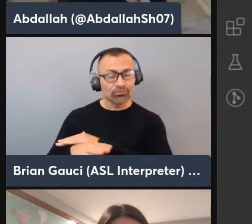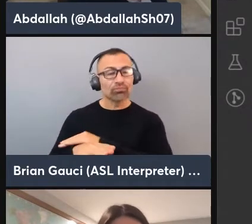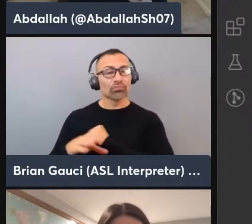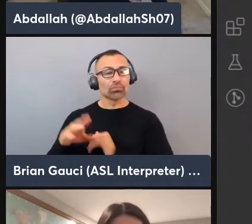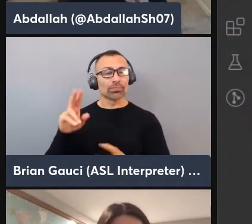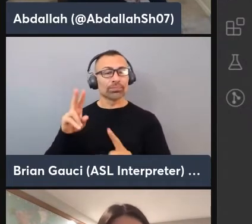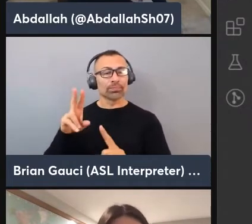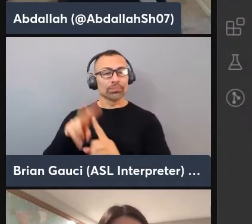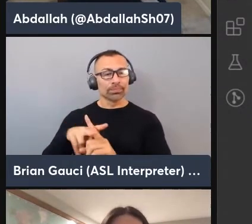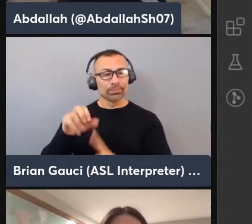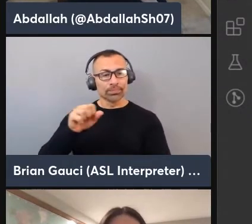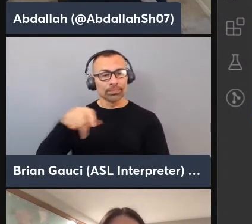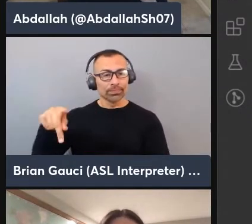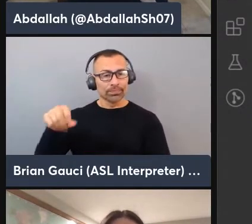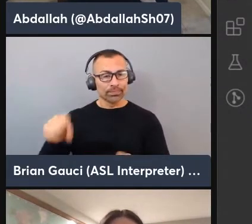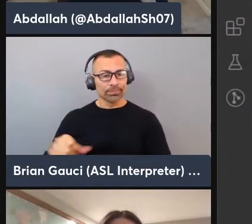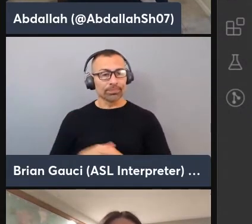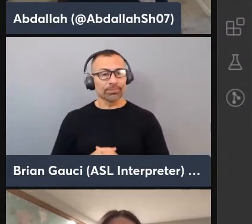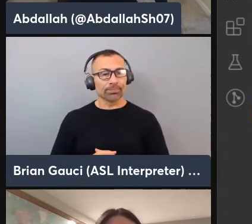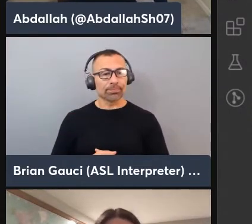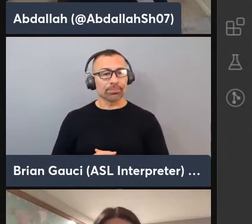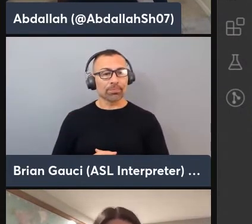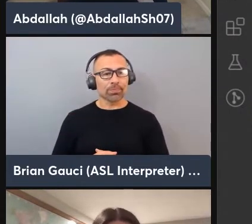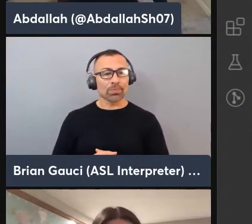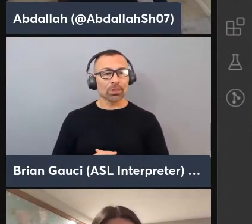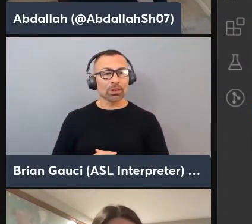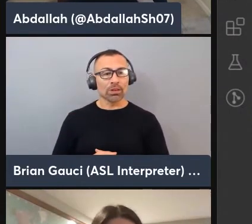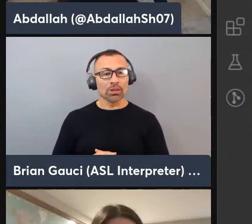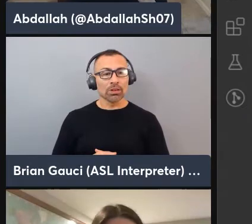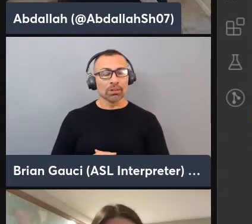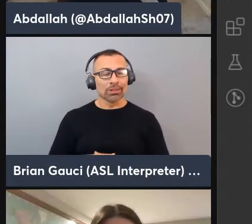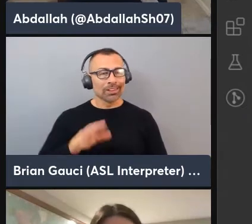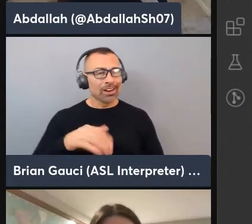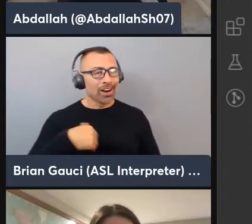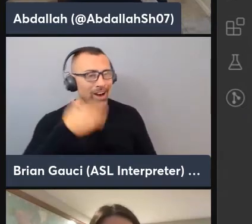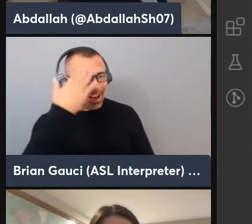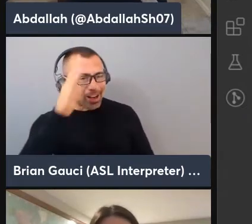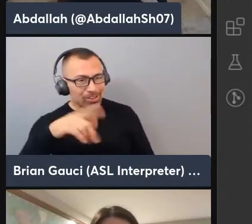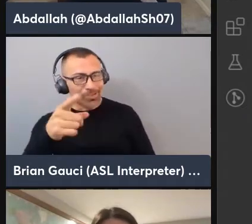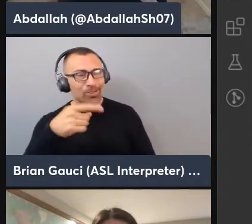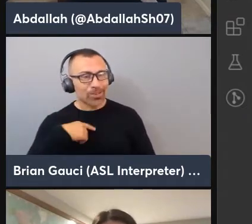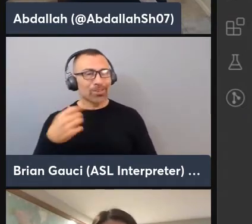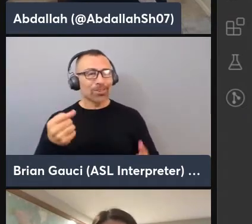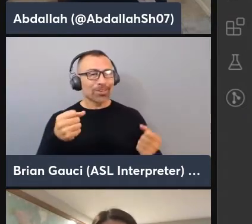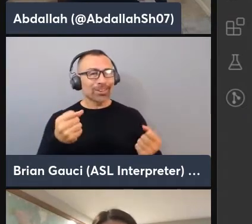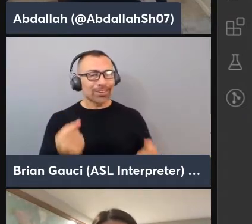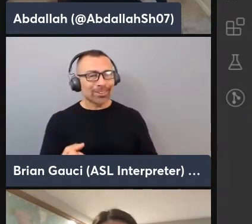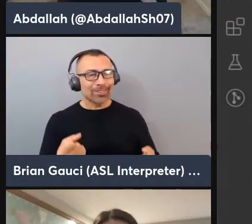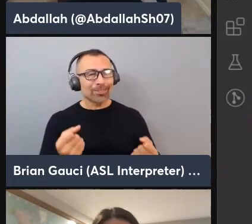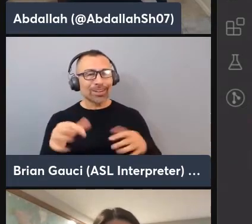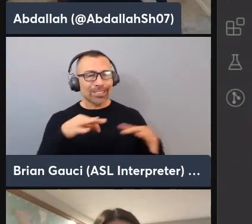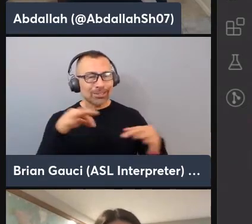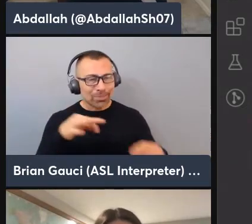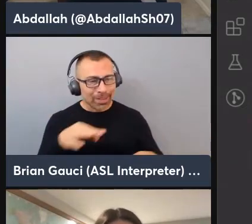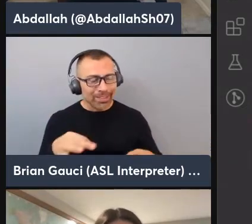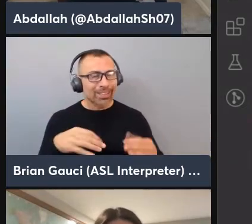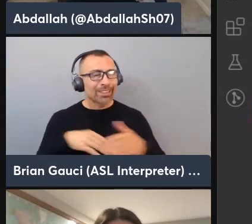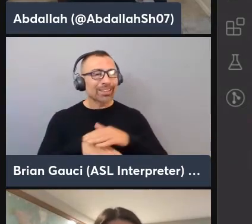kind of like accessible demo with like one challenge. So what do most people do?